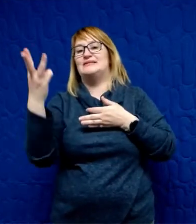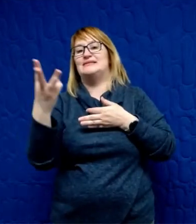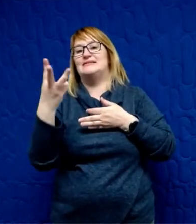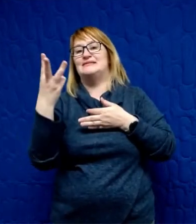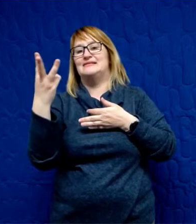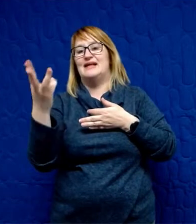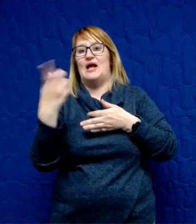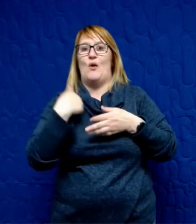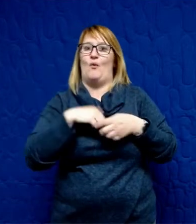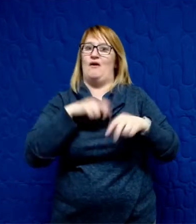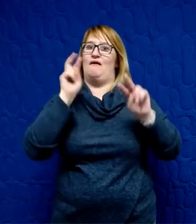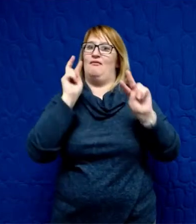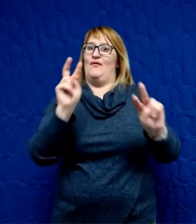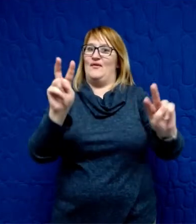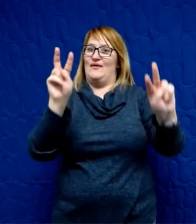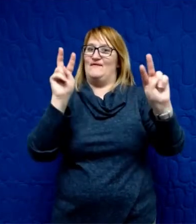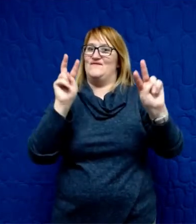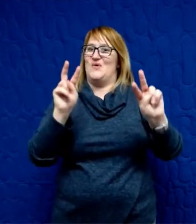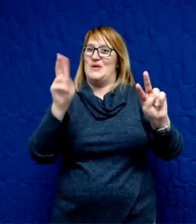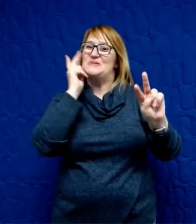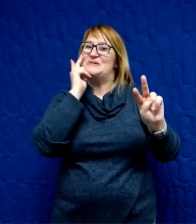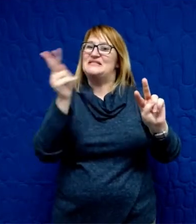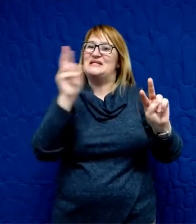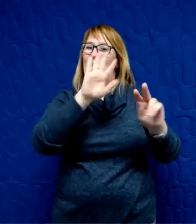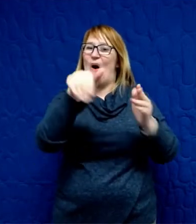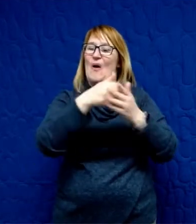we really are looking forward to seeing what you guys have to say we know